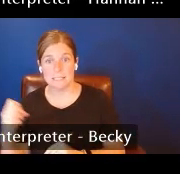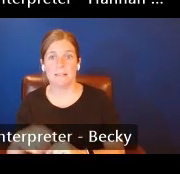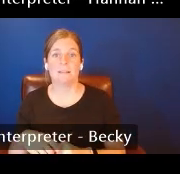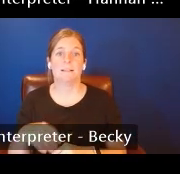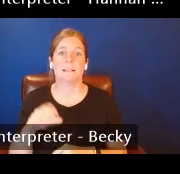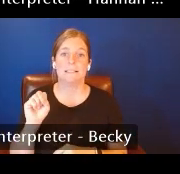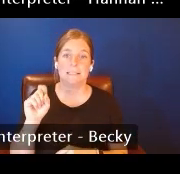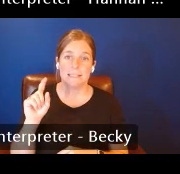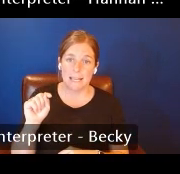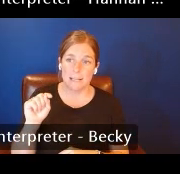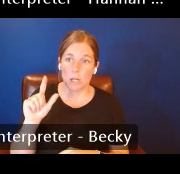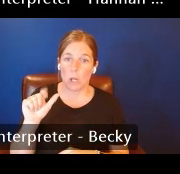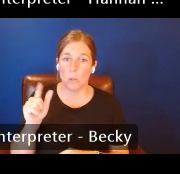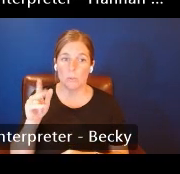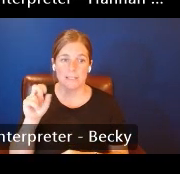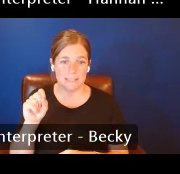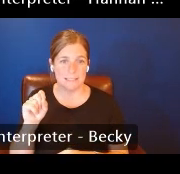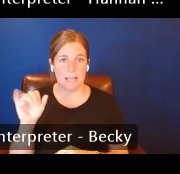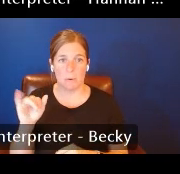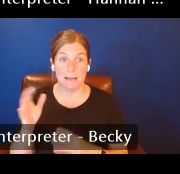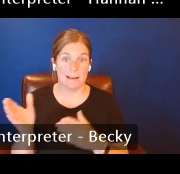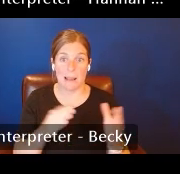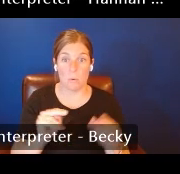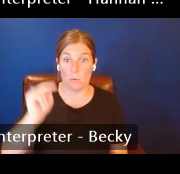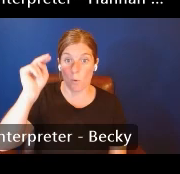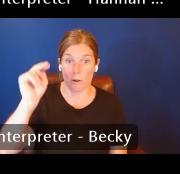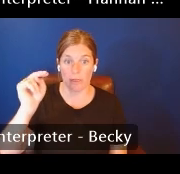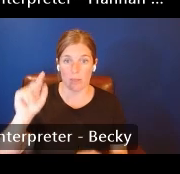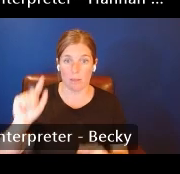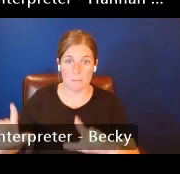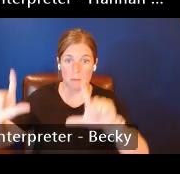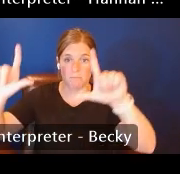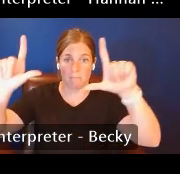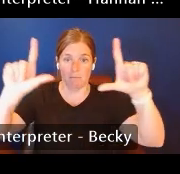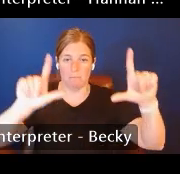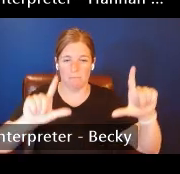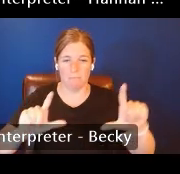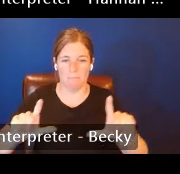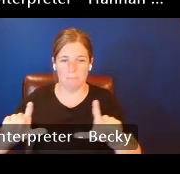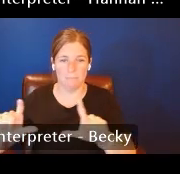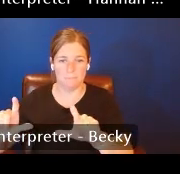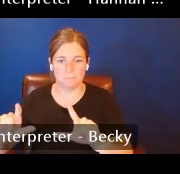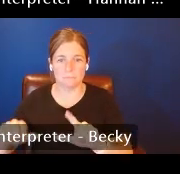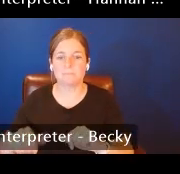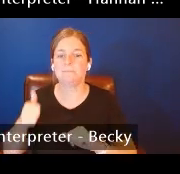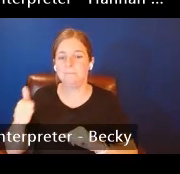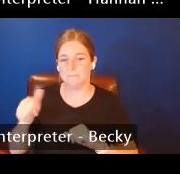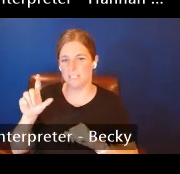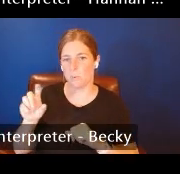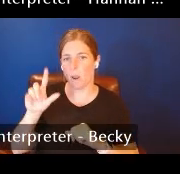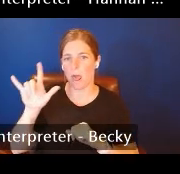The map is set to-- You are panning north. Duluth, Hermantown, Lake Superior, St. Louis County. So that's a really nice way